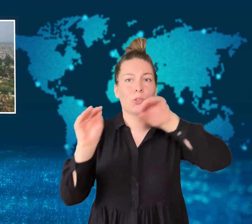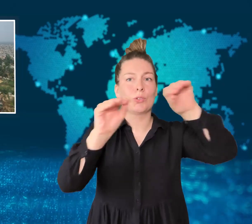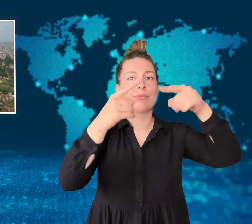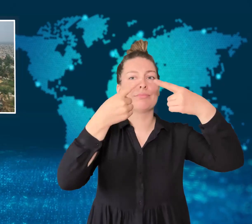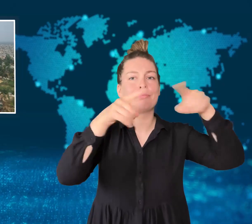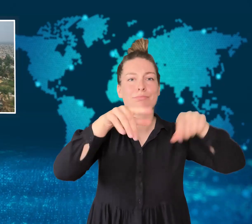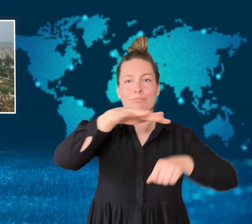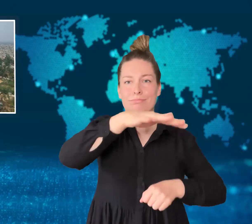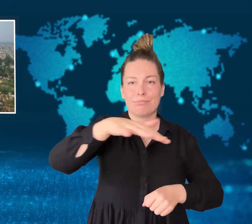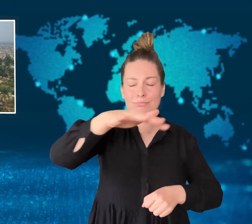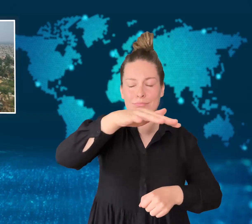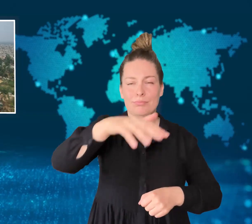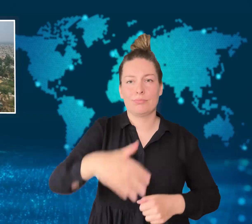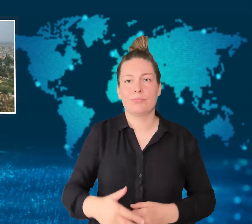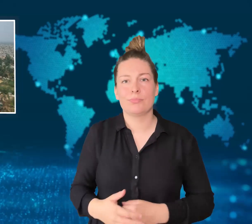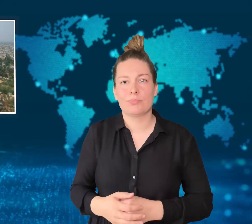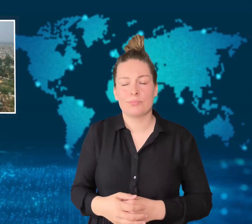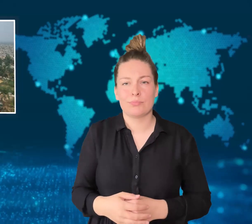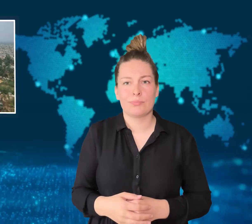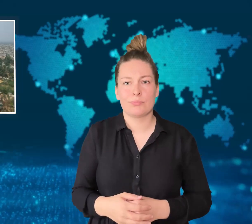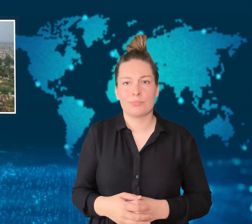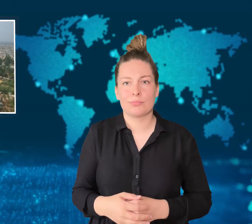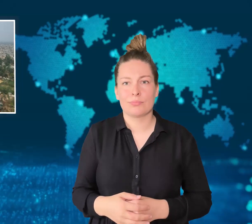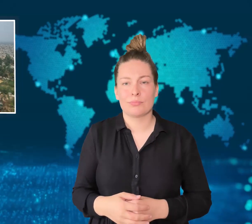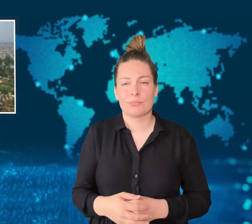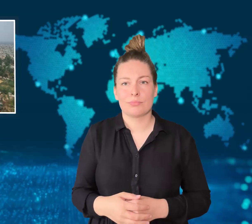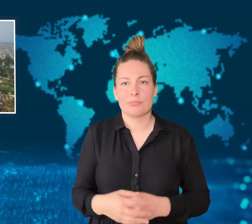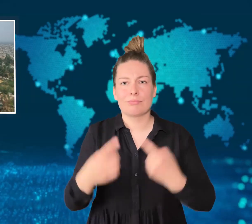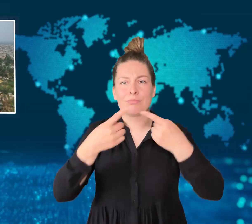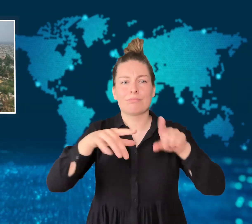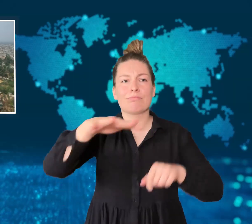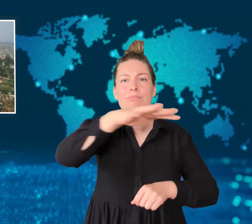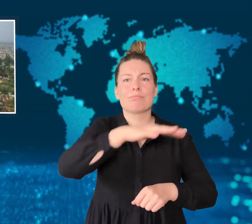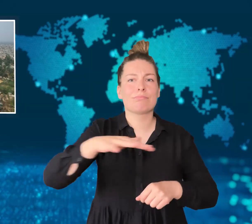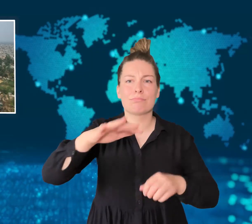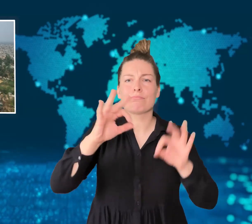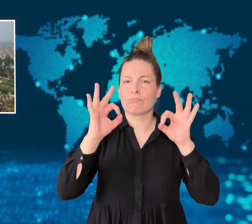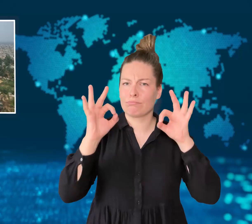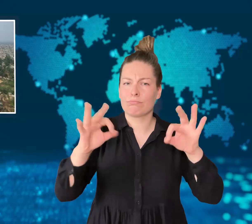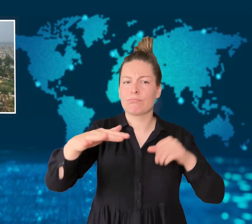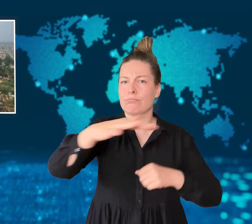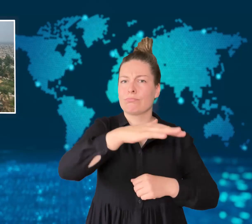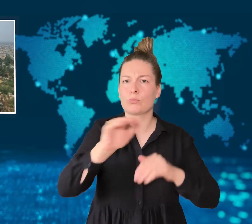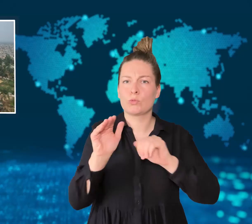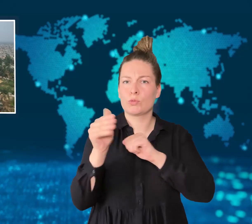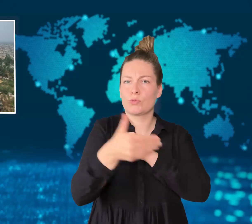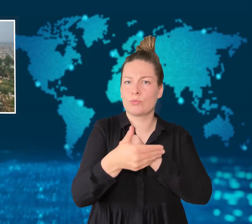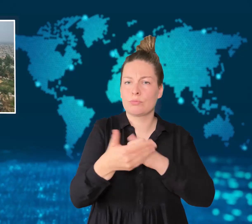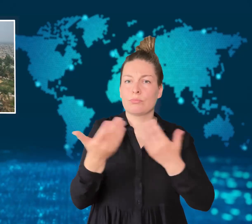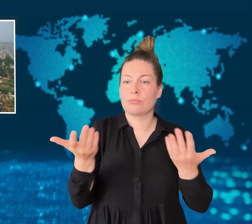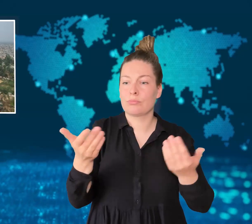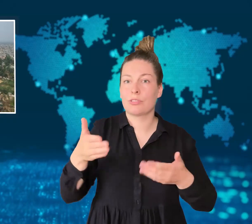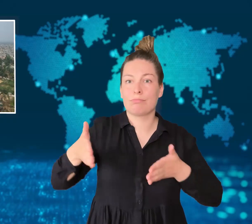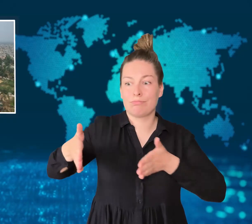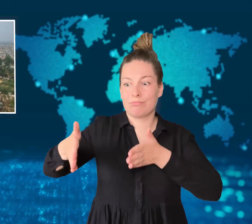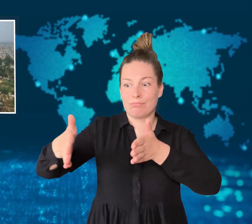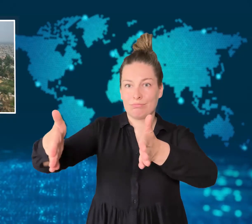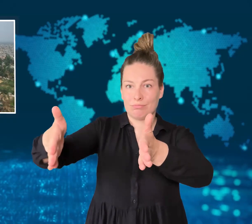The main camp has been spared from the harshest hit of the cyclone,